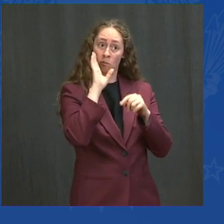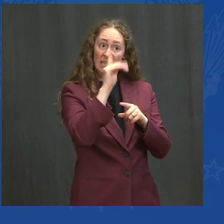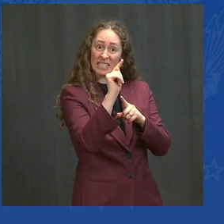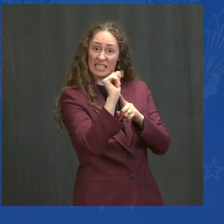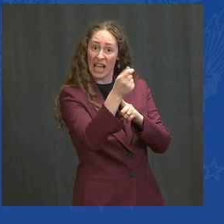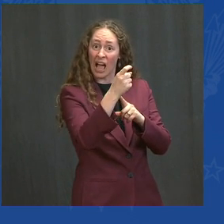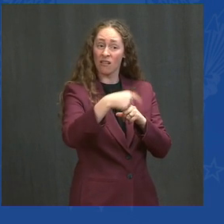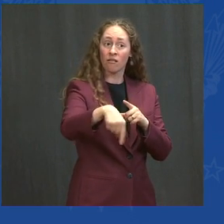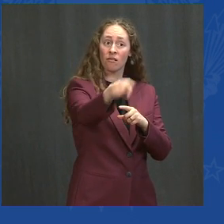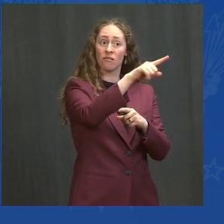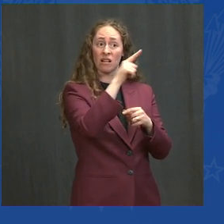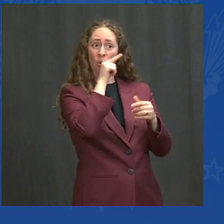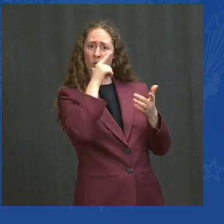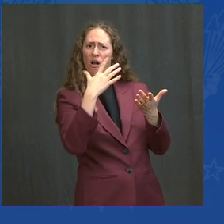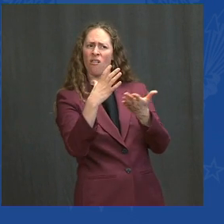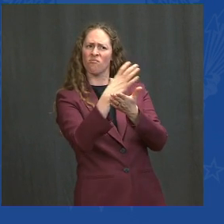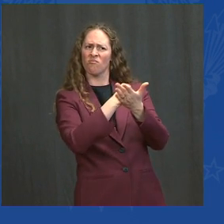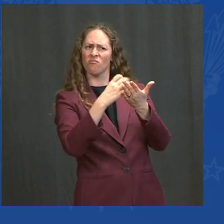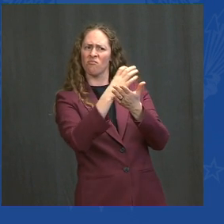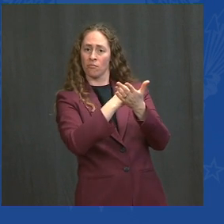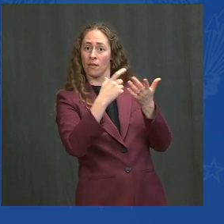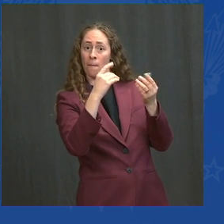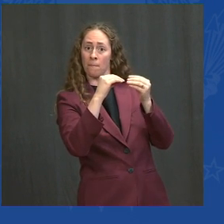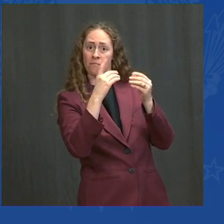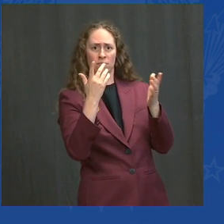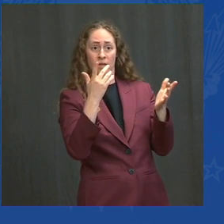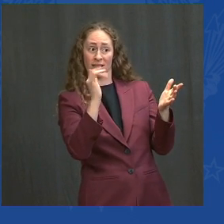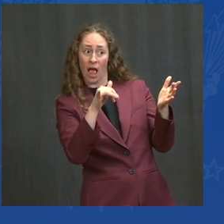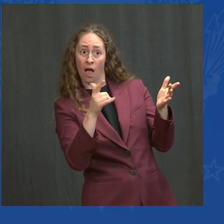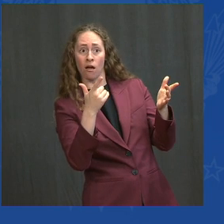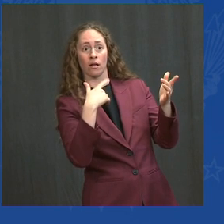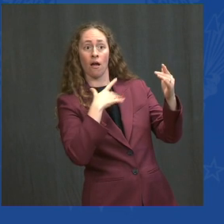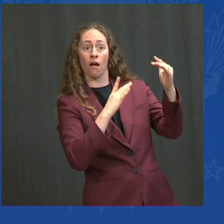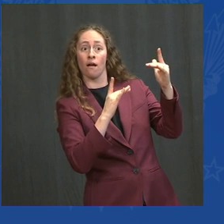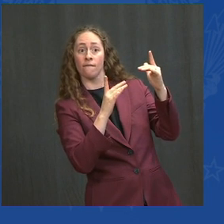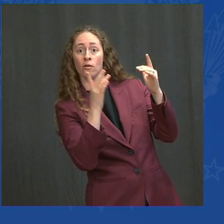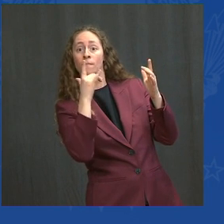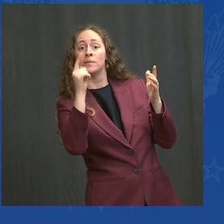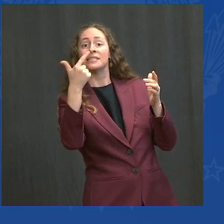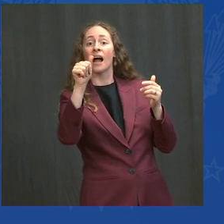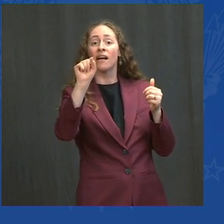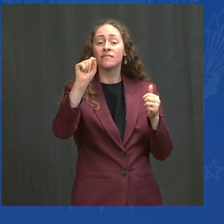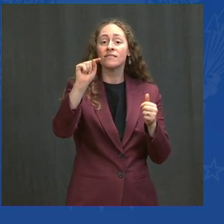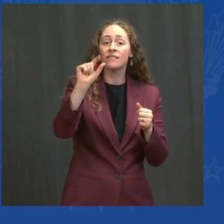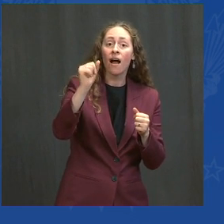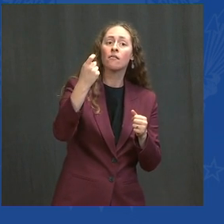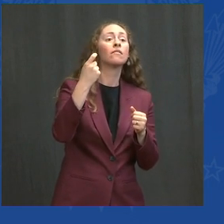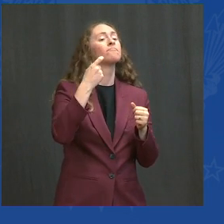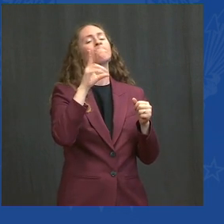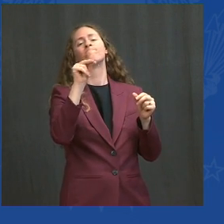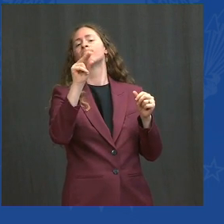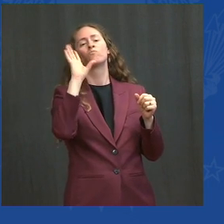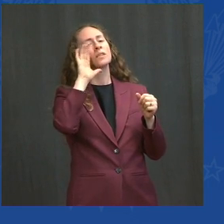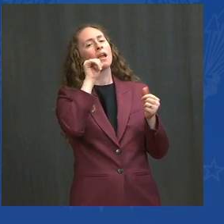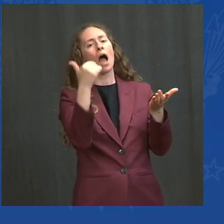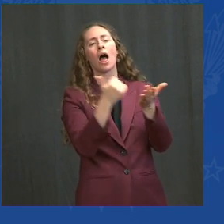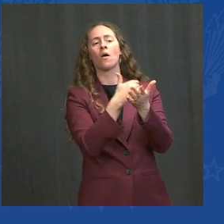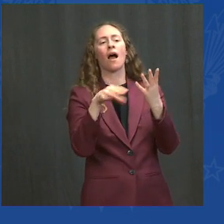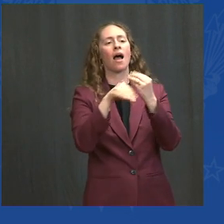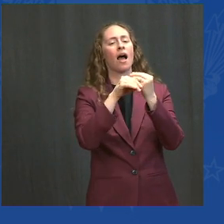And that means, in this bill, there is no gas tax. Working families have already paid enough. Instead, we're going to pay for these investments, in part,